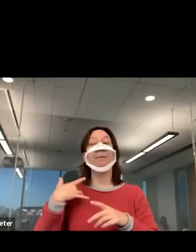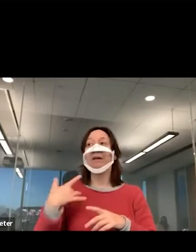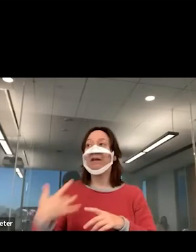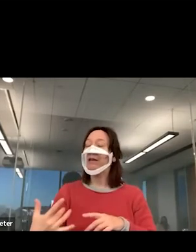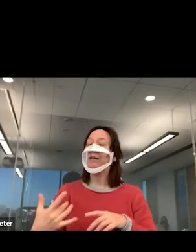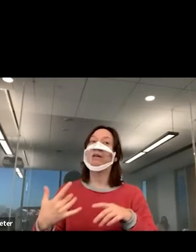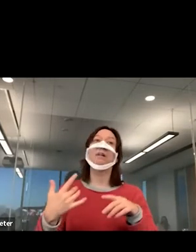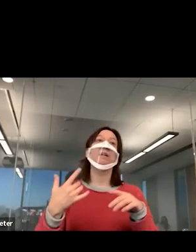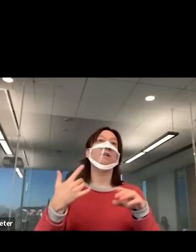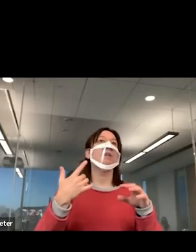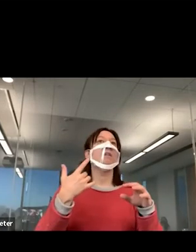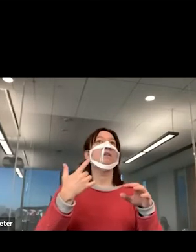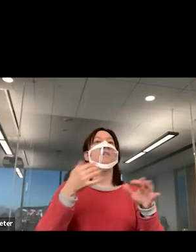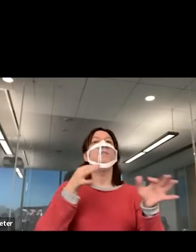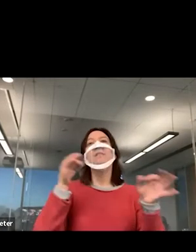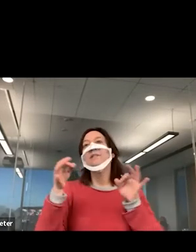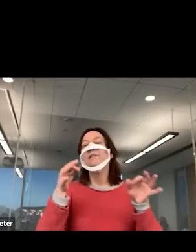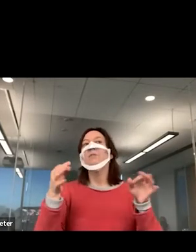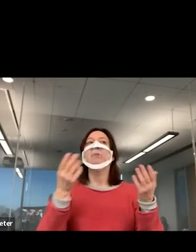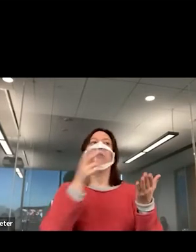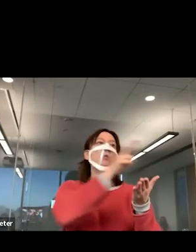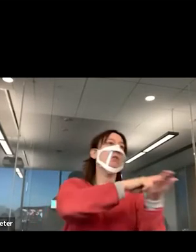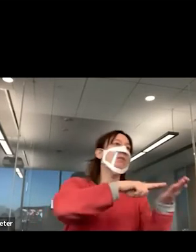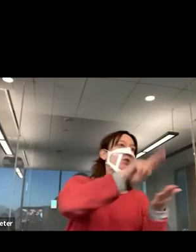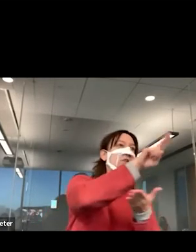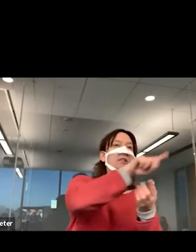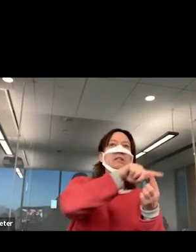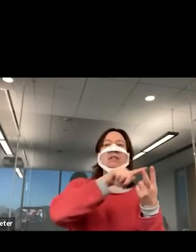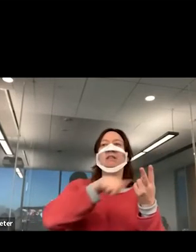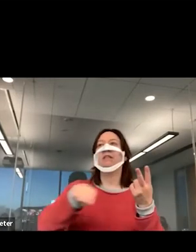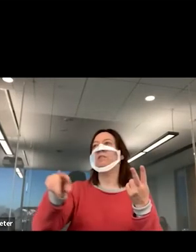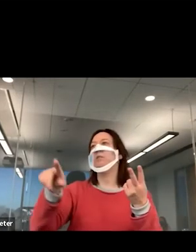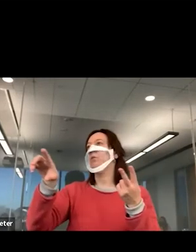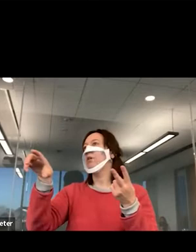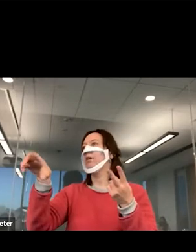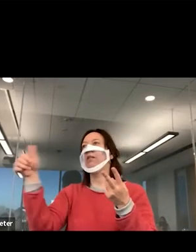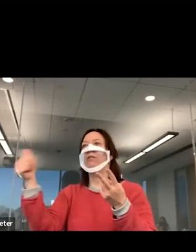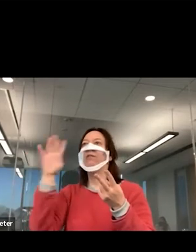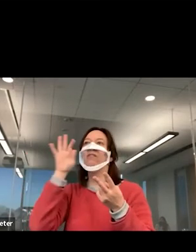that's in the in the business of providing accommodation whether it's a federal agency